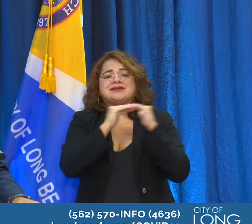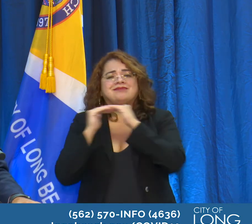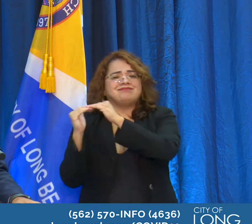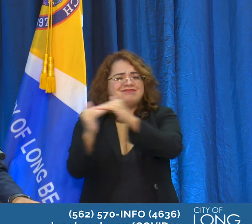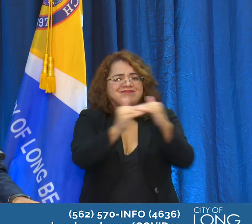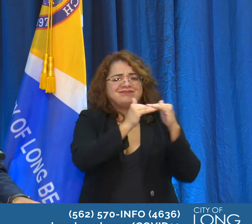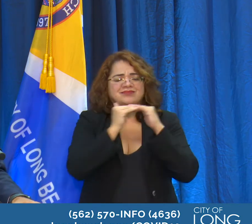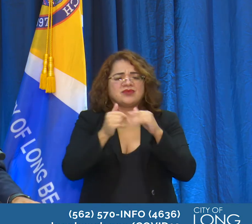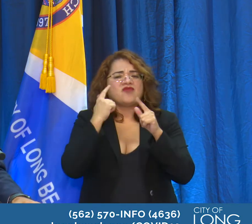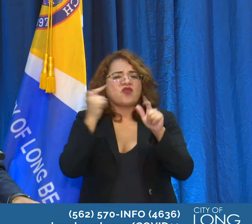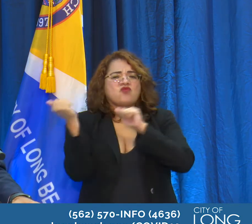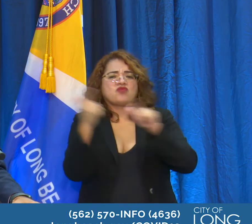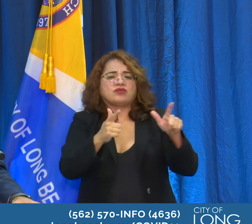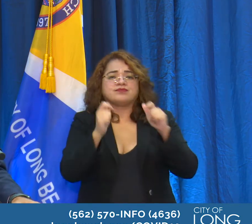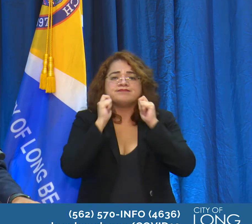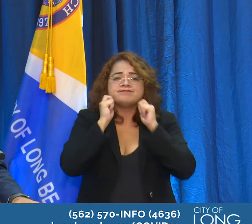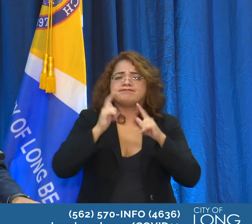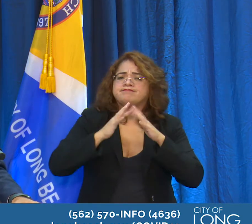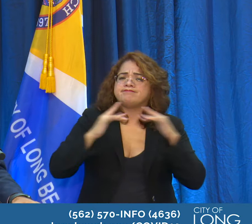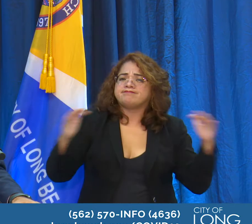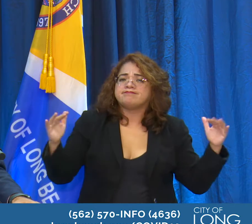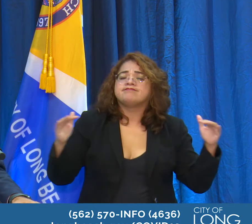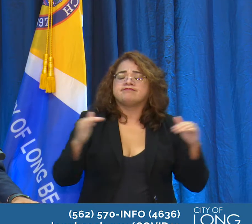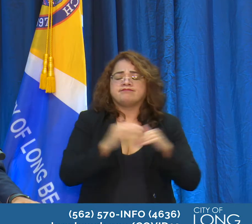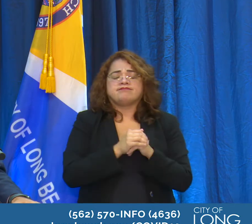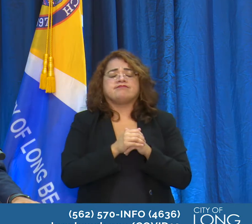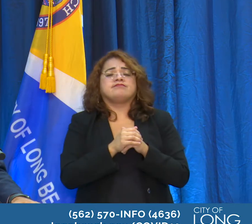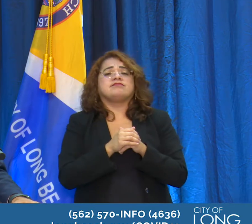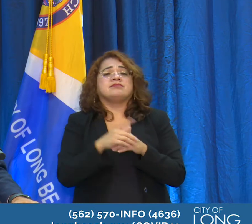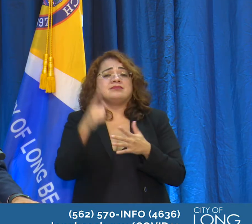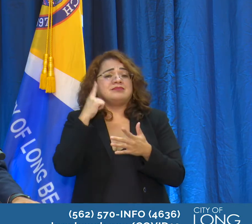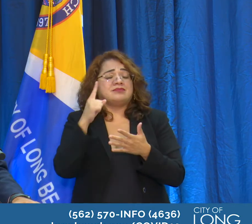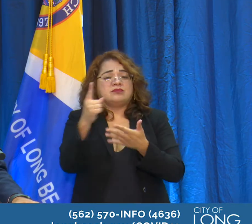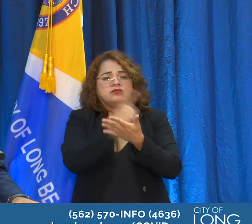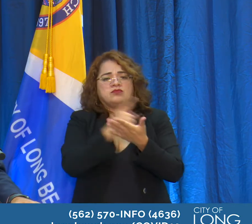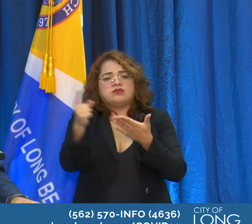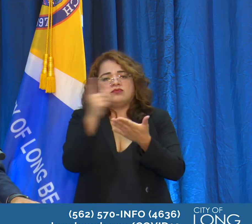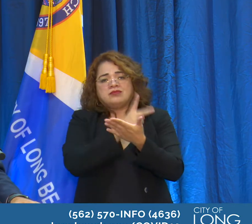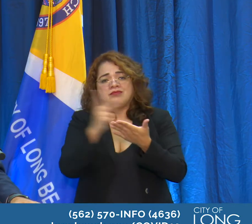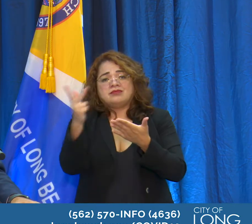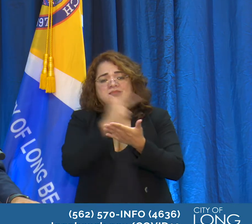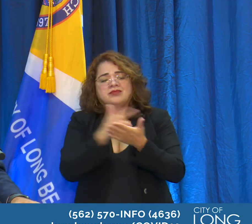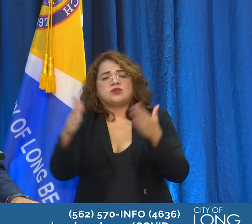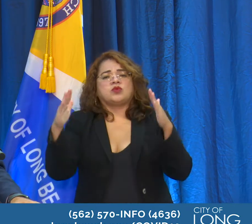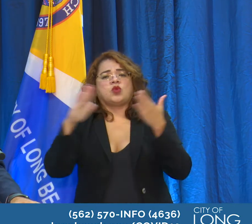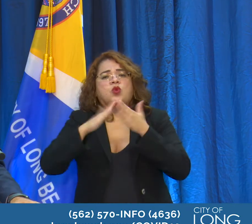and that report was put together after weeks and weeks of community meetings, listening